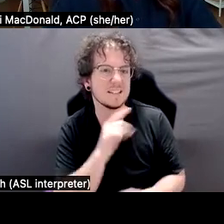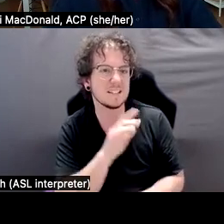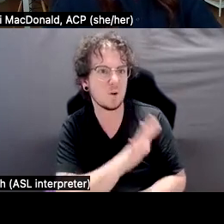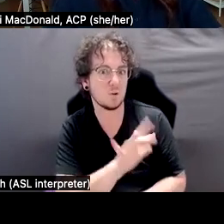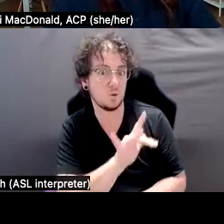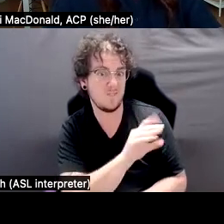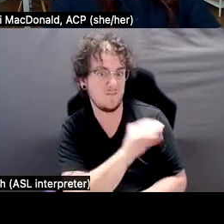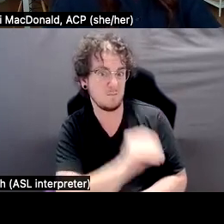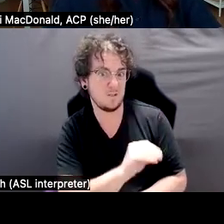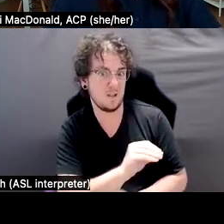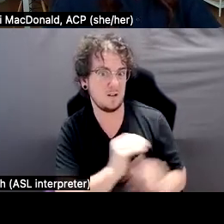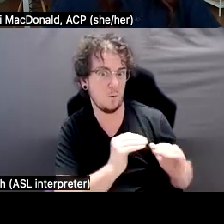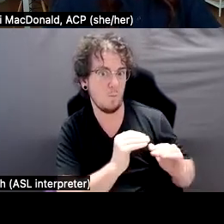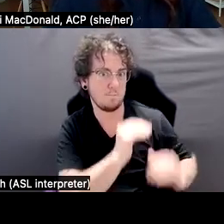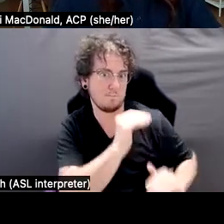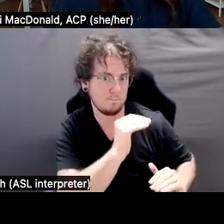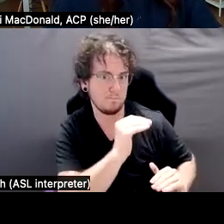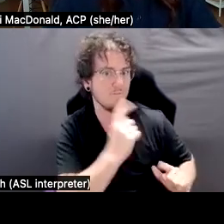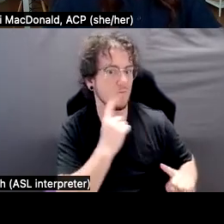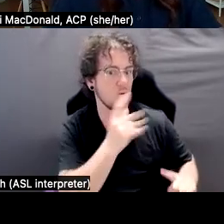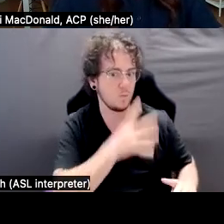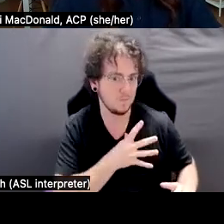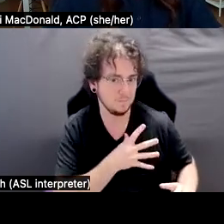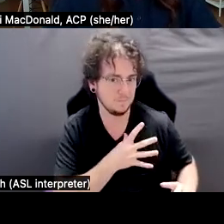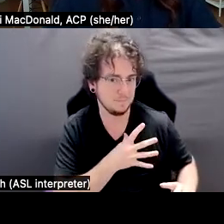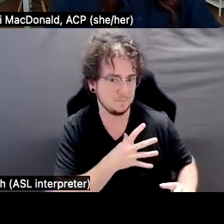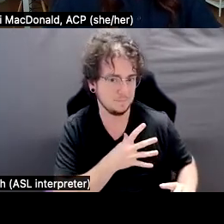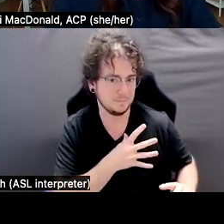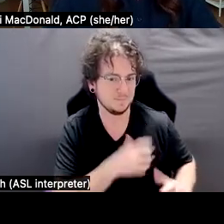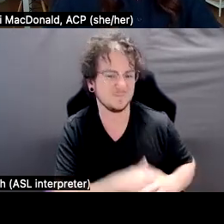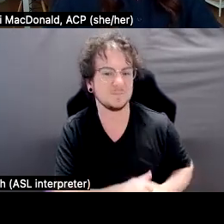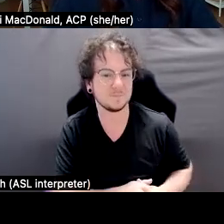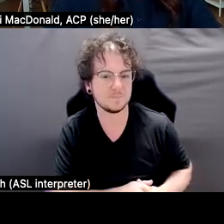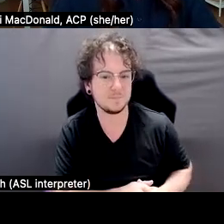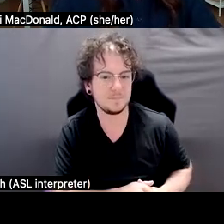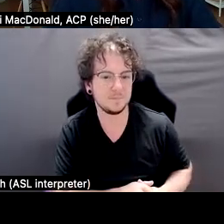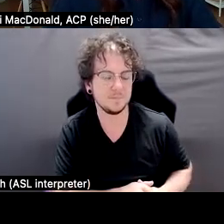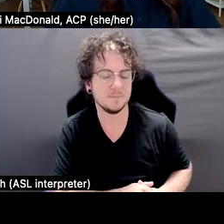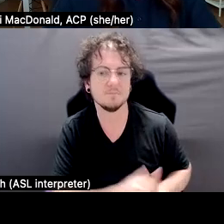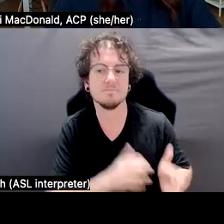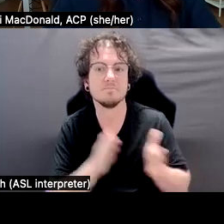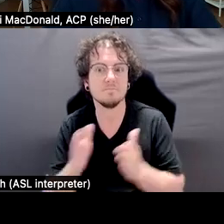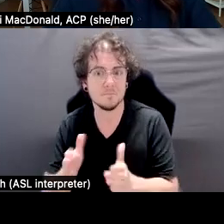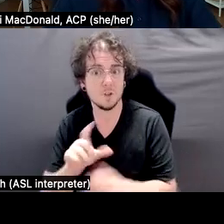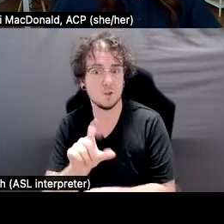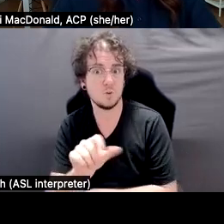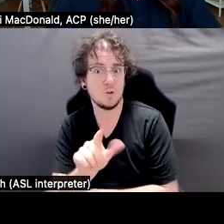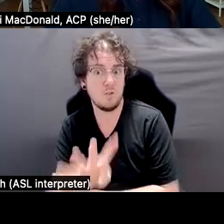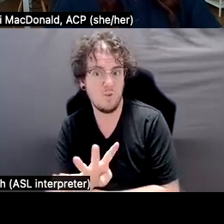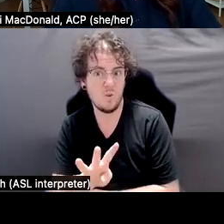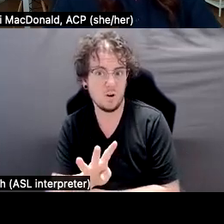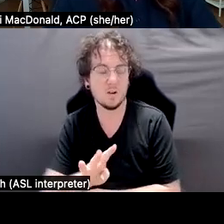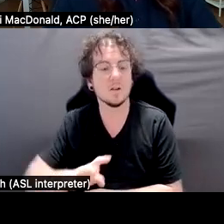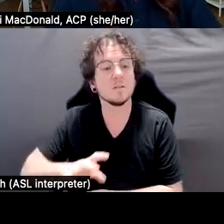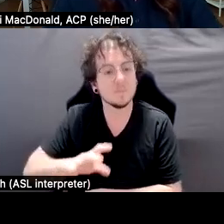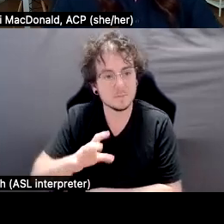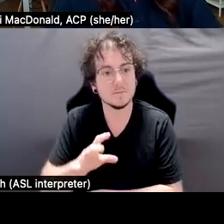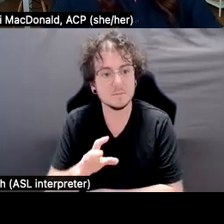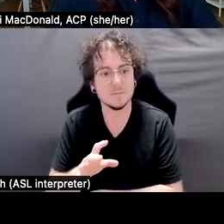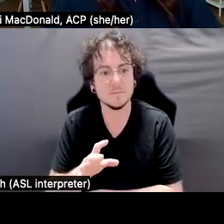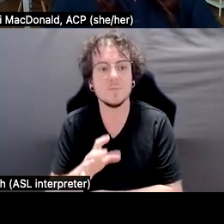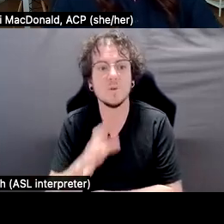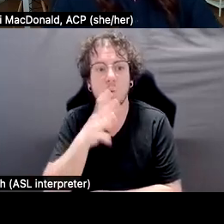so definitely significant. And now in 2024, women earned around close to $65k on average,